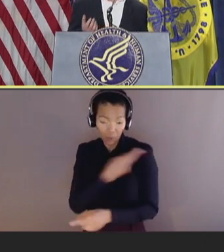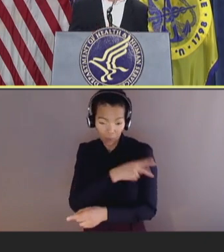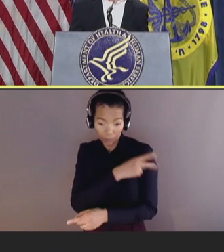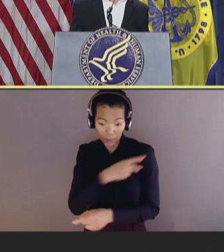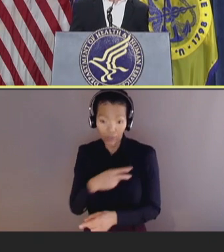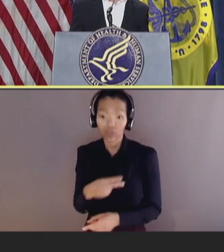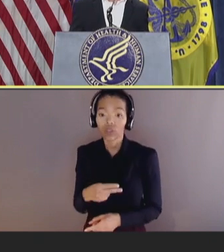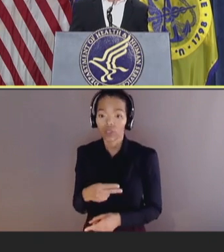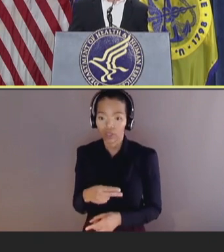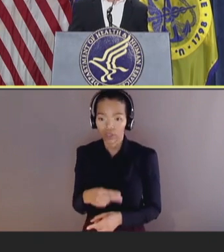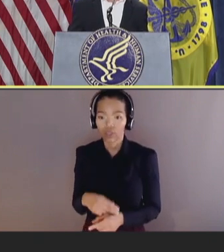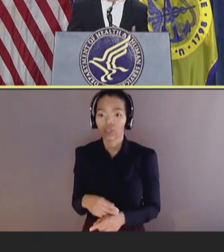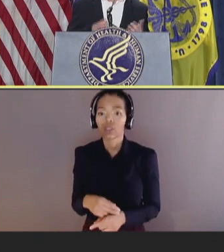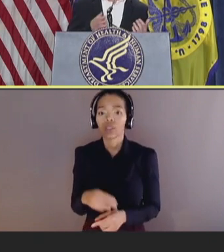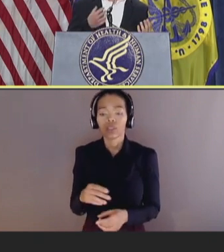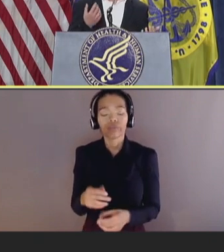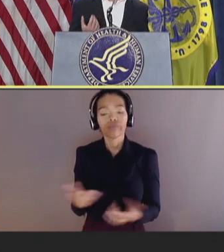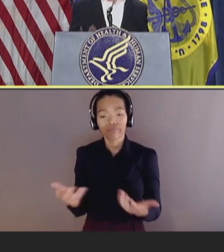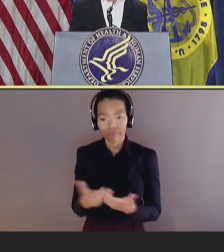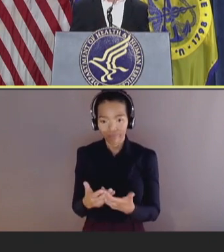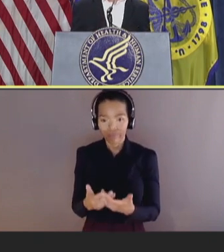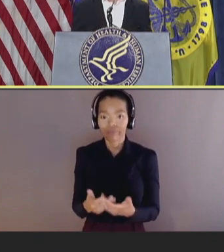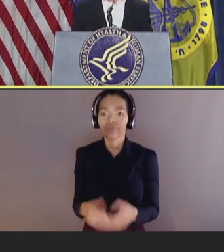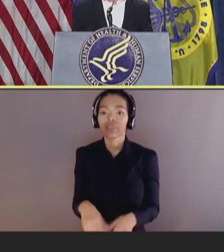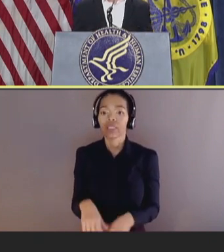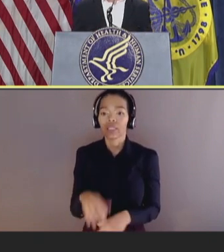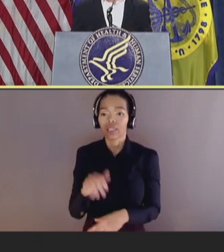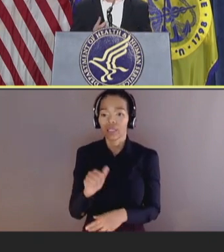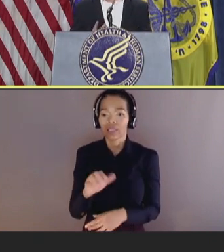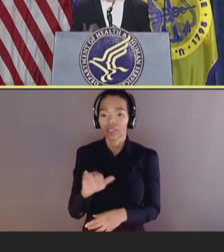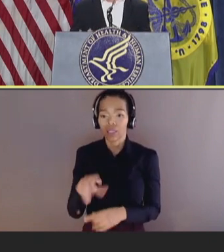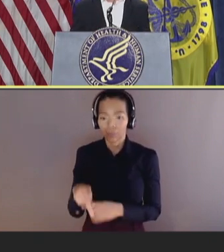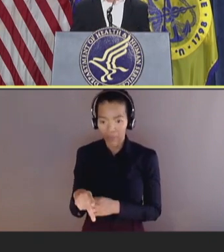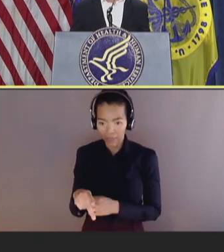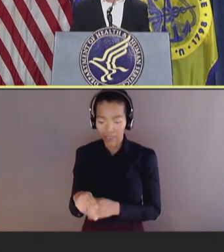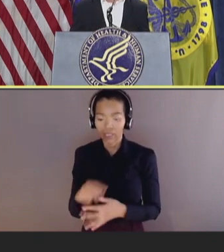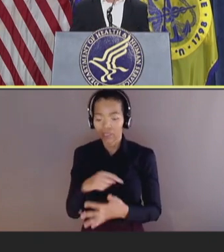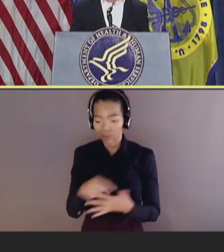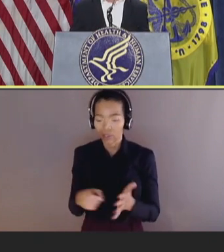ACIP criteria. And they often have to counsel the patient on the benefits of vaccination.